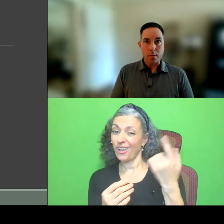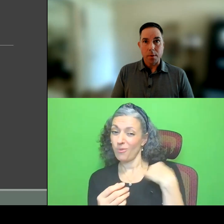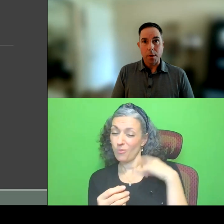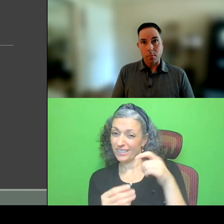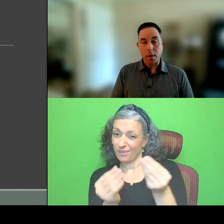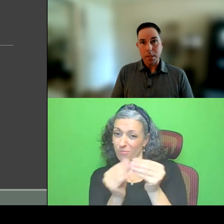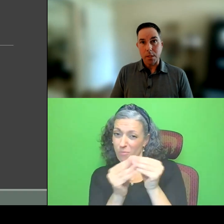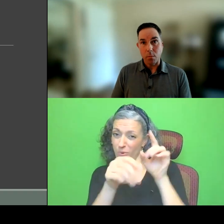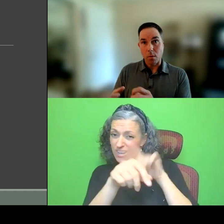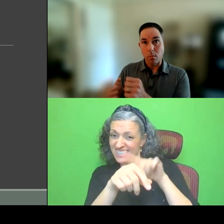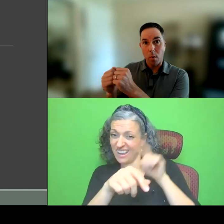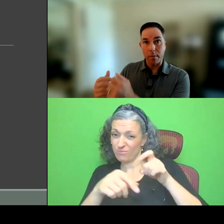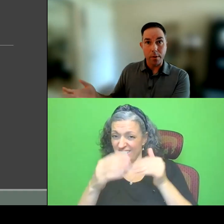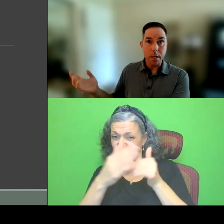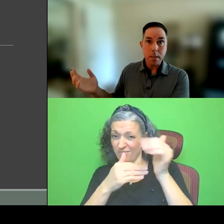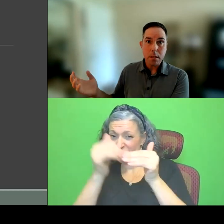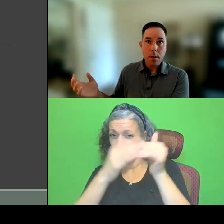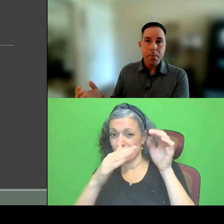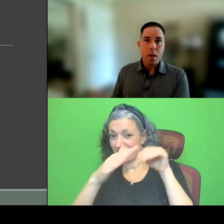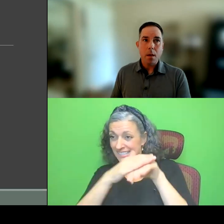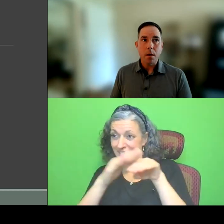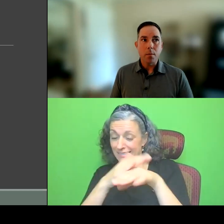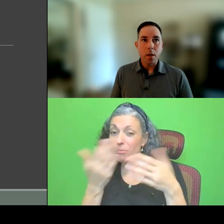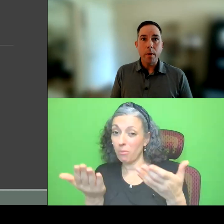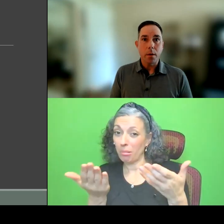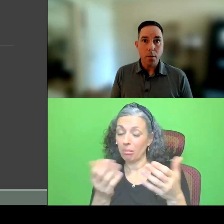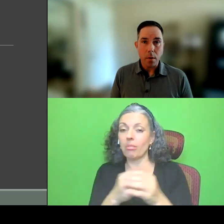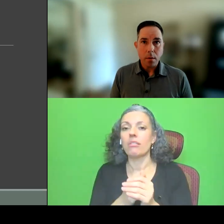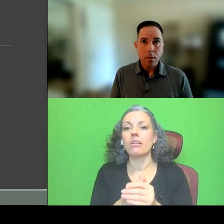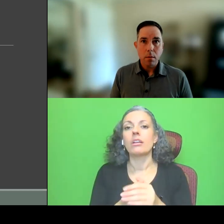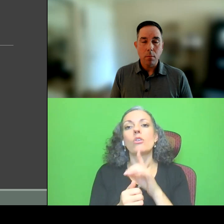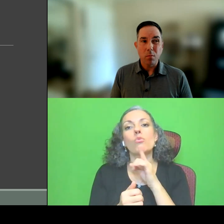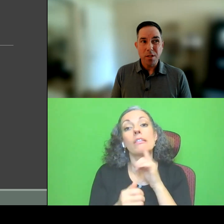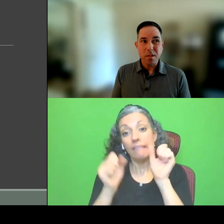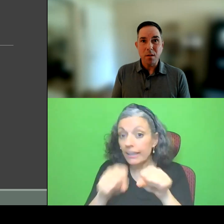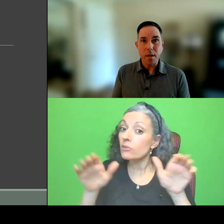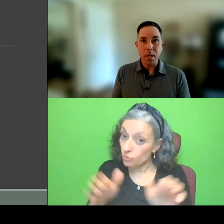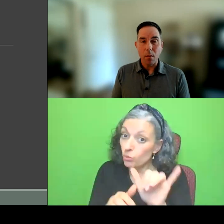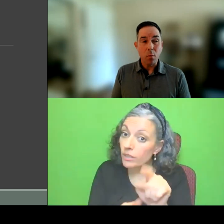to build a more accessible whenever it is. And we know we can do it, we just need a bit of time.